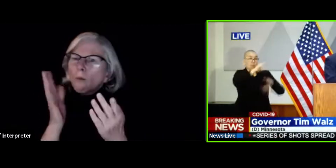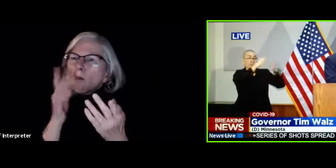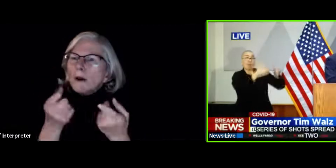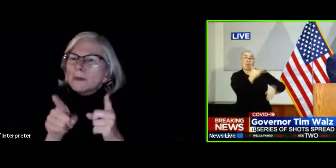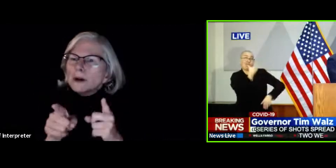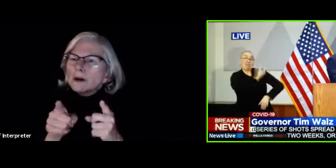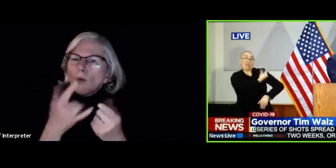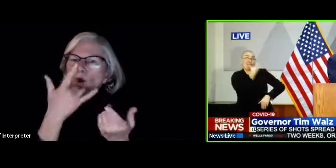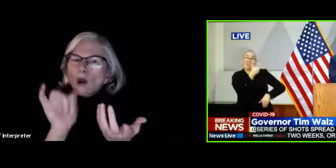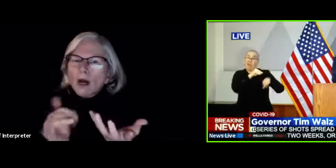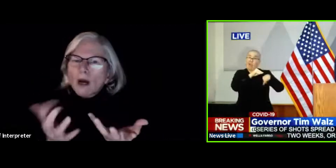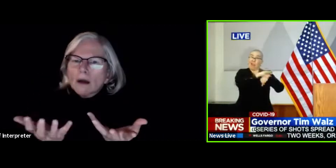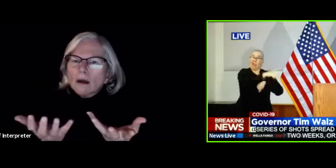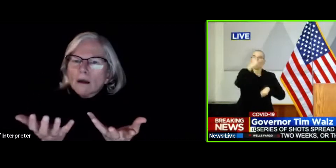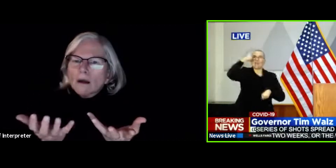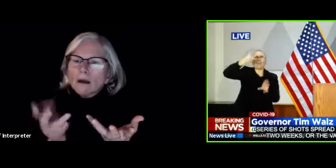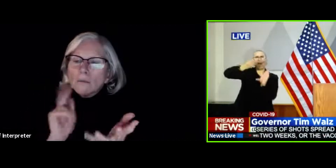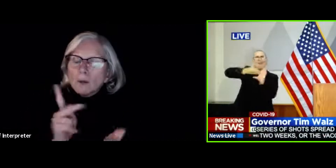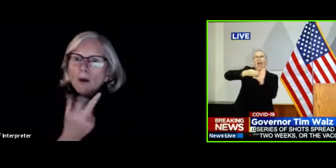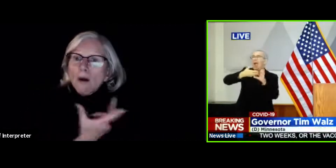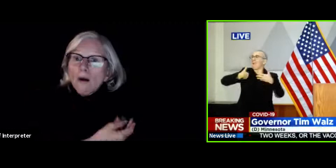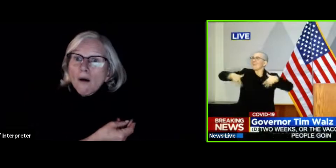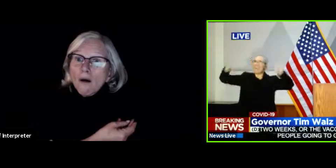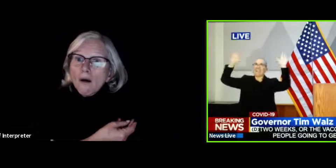TWO WEEKS BEFORE THEY GET IT. WHAT DOES IT LOOK LIKE. WHEN DID YOU HAVE IMMUNITY.